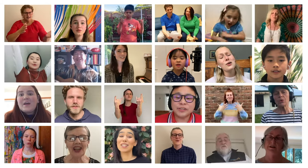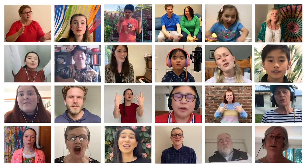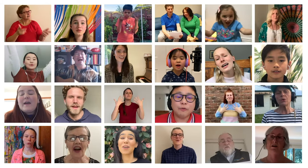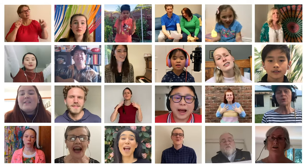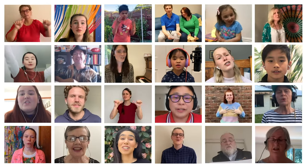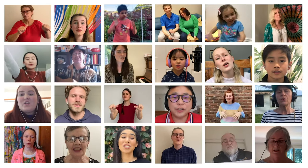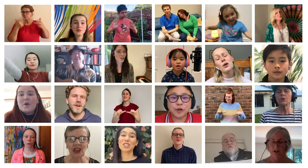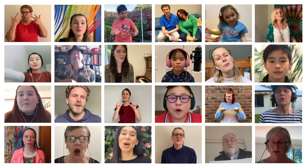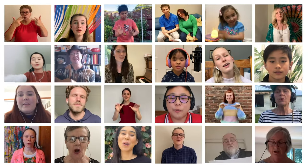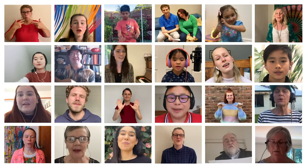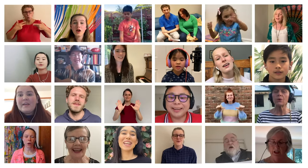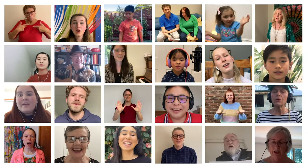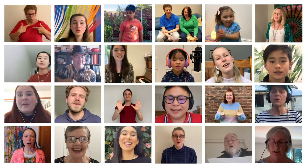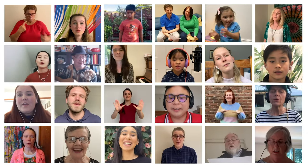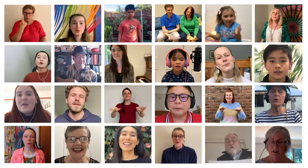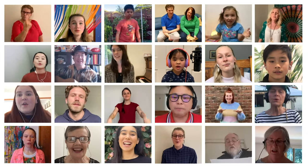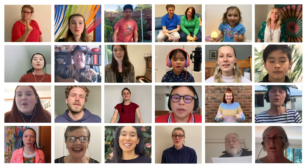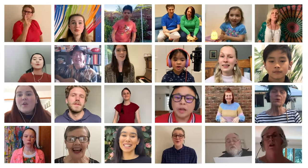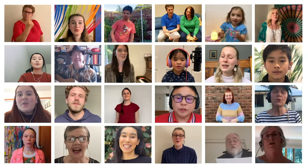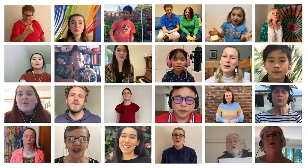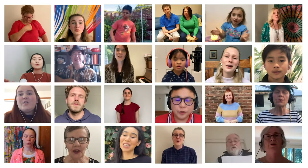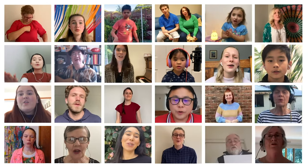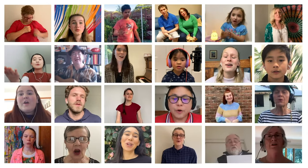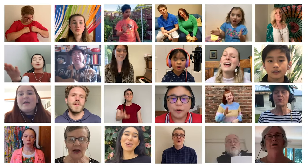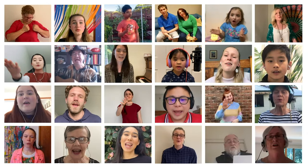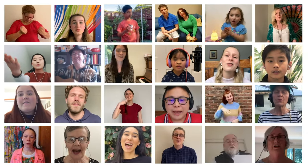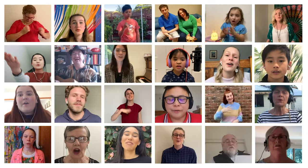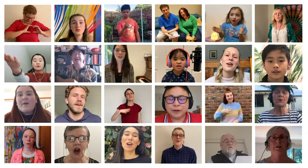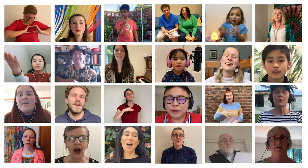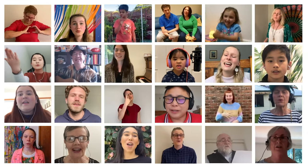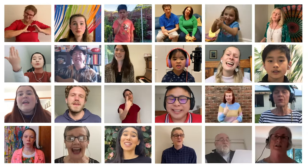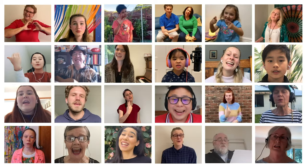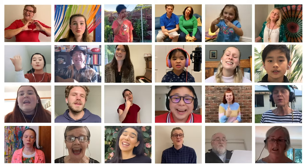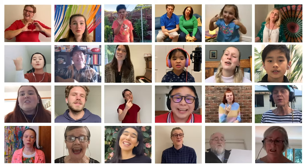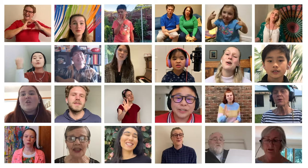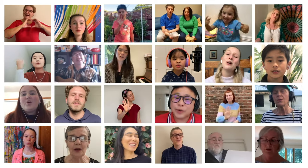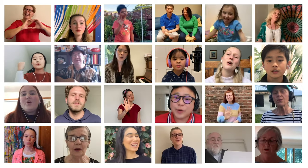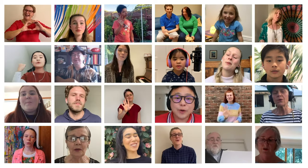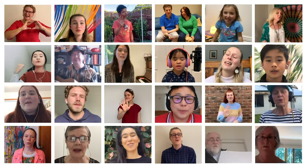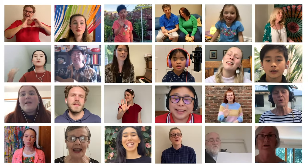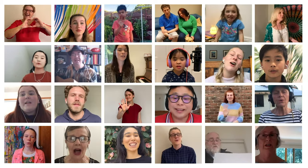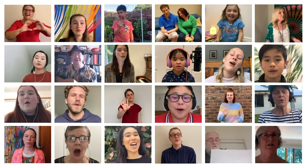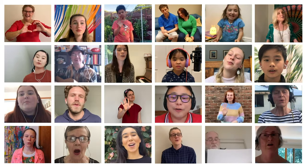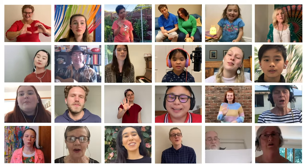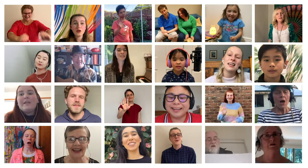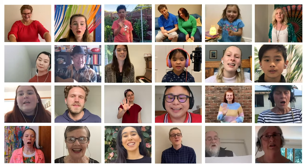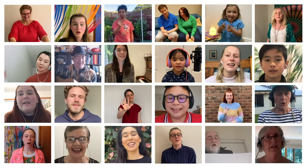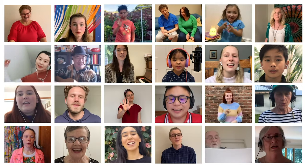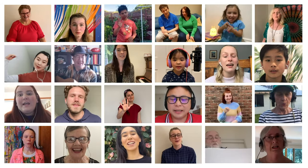It's alright to show me you don't ever need to be lonely